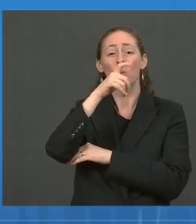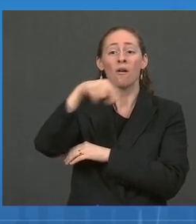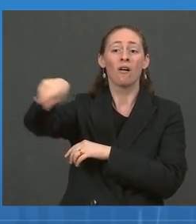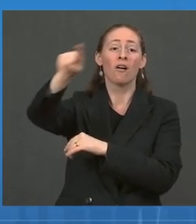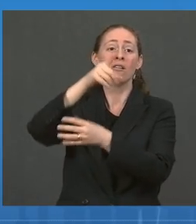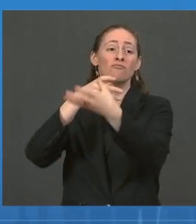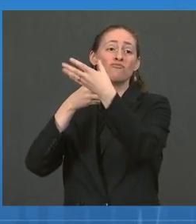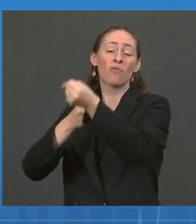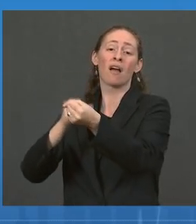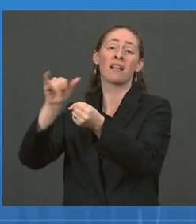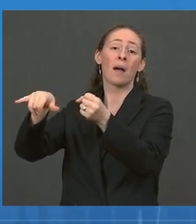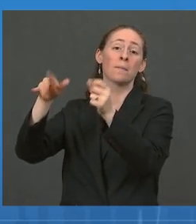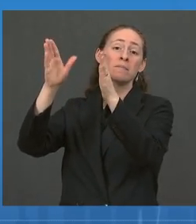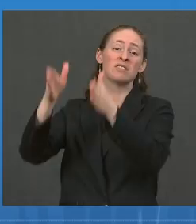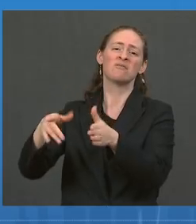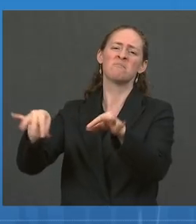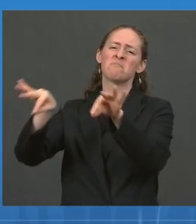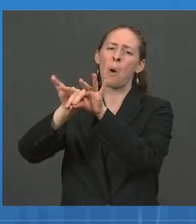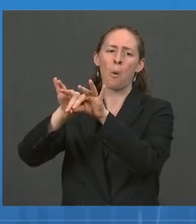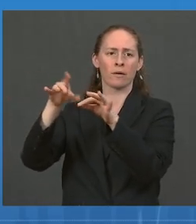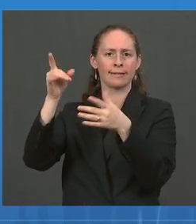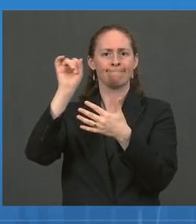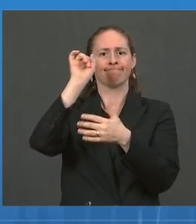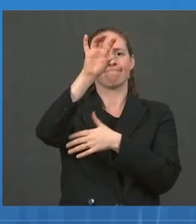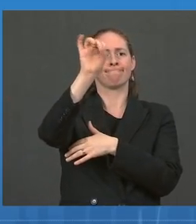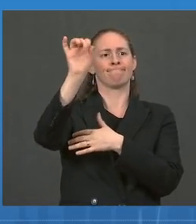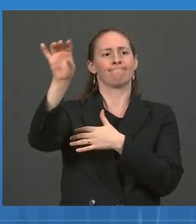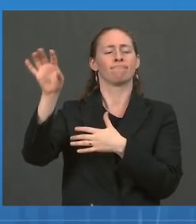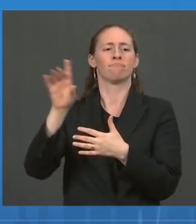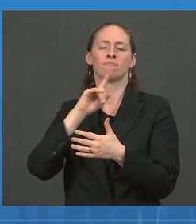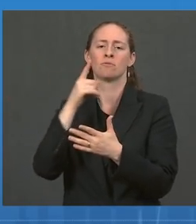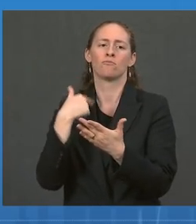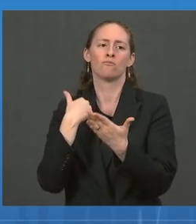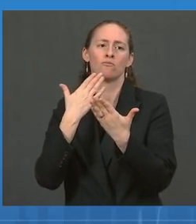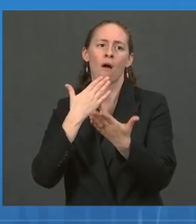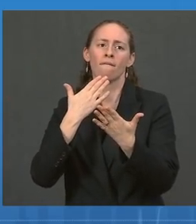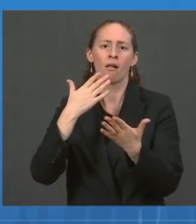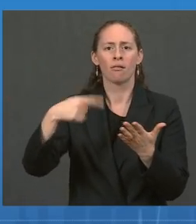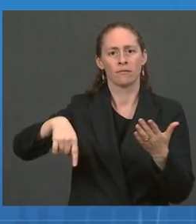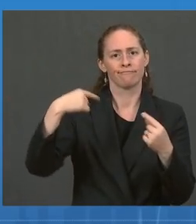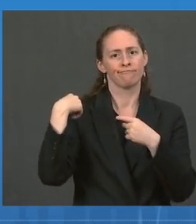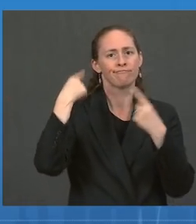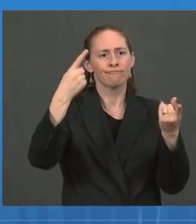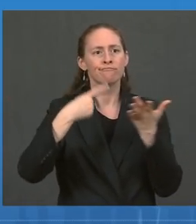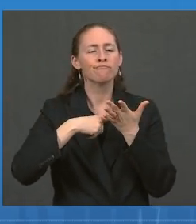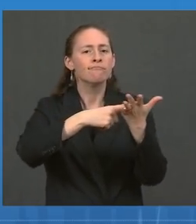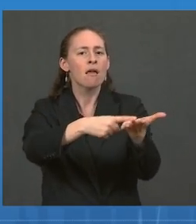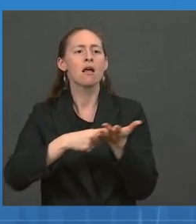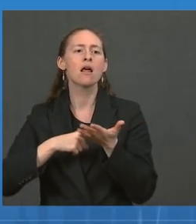I've been very, you know, grateful to be in conversation in many stakeholder roundtables, including with many of the people